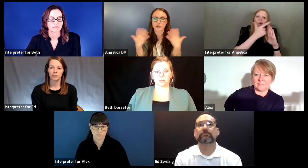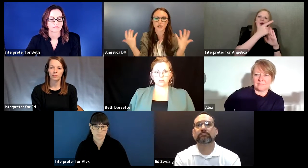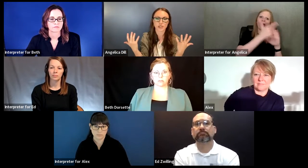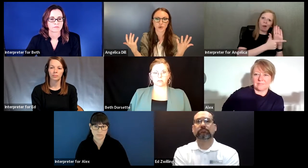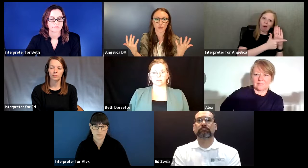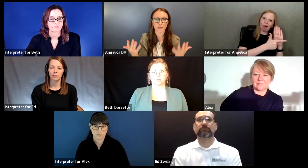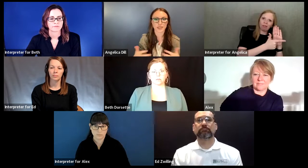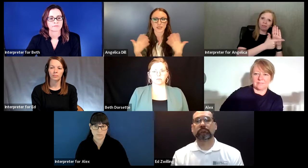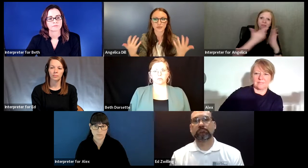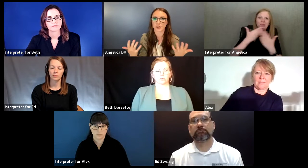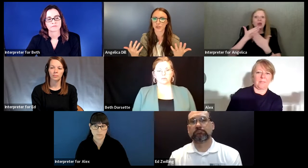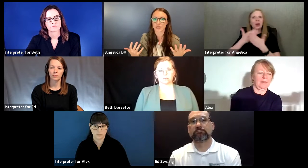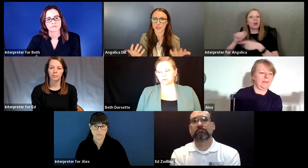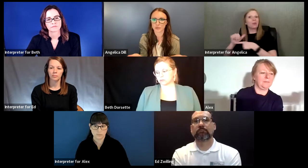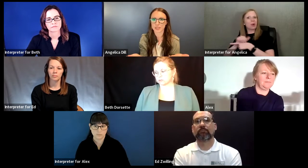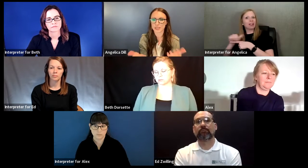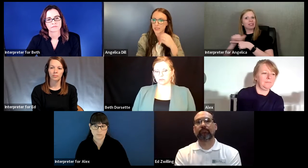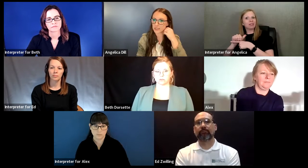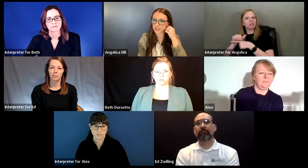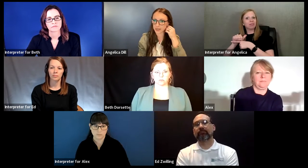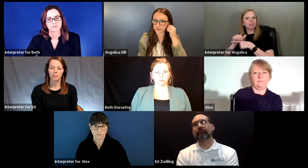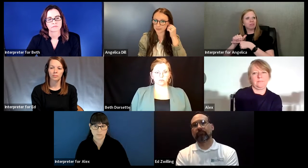And there's also what makes us feel good as humans.